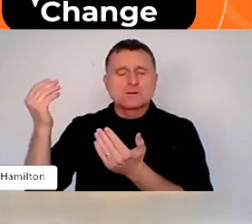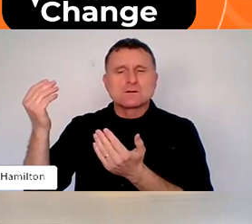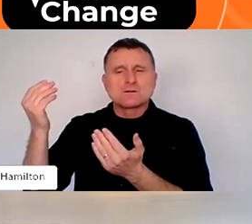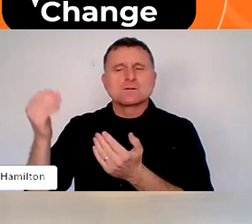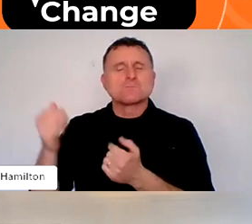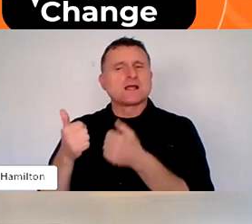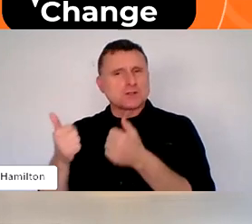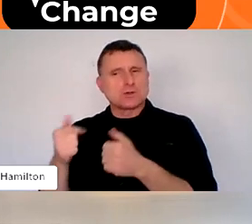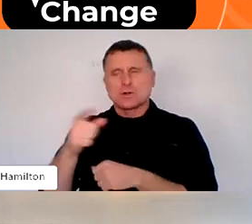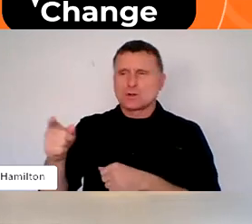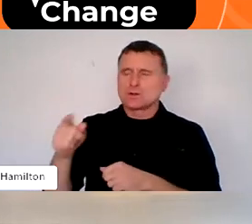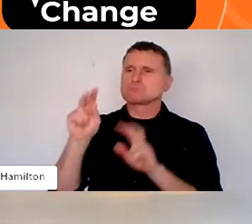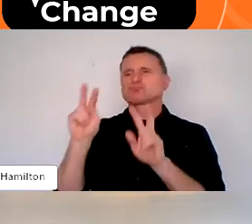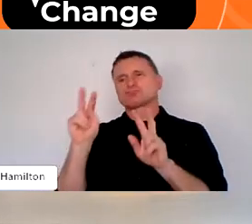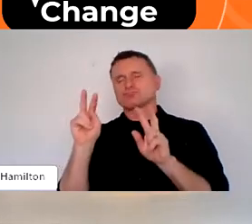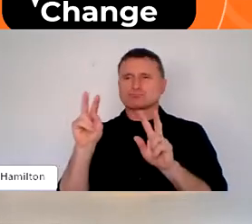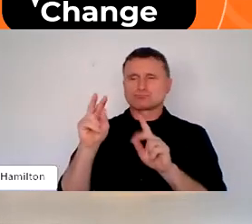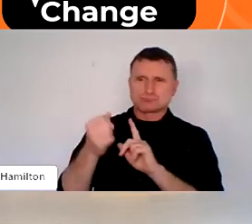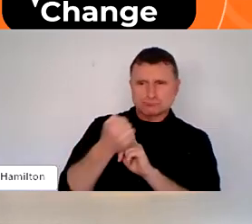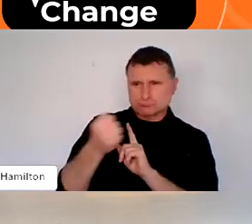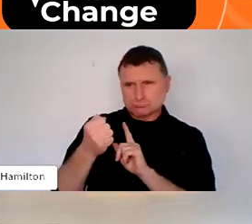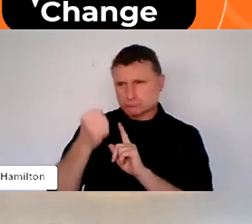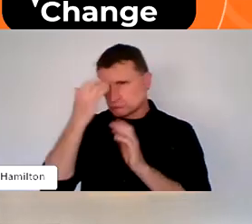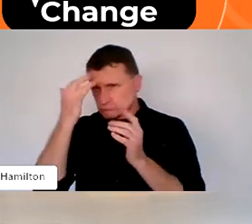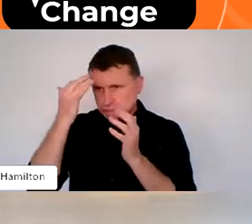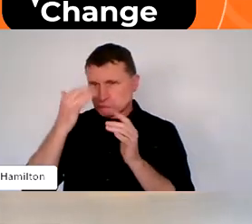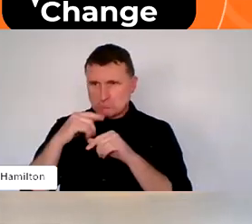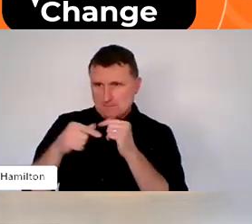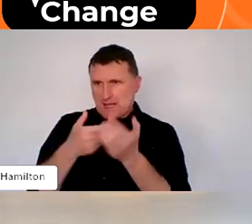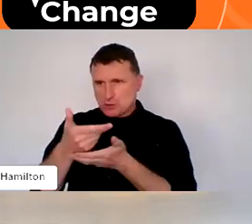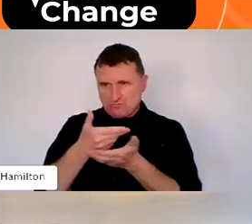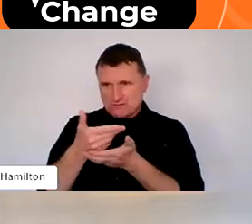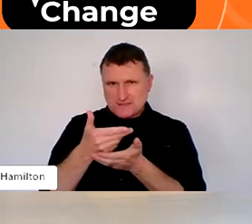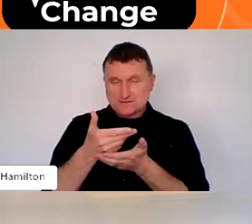about the more concrete, on the ground realities as we move through